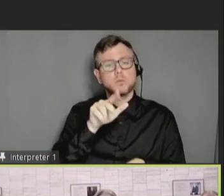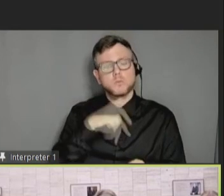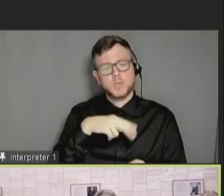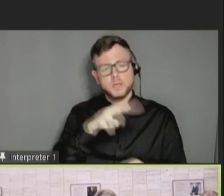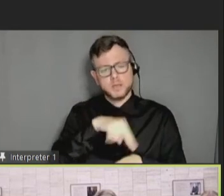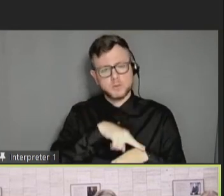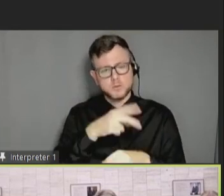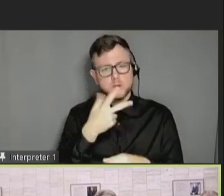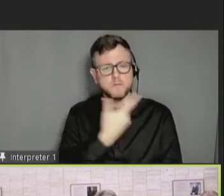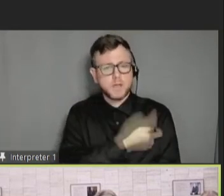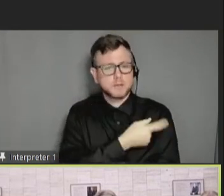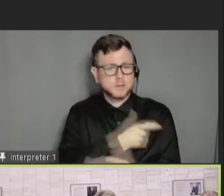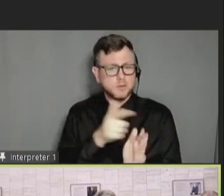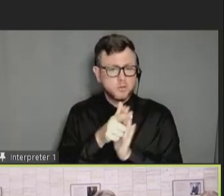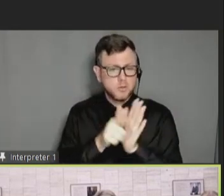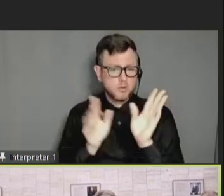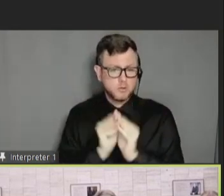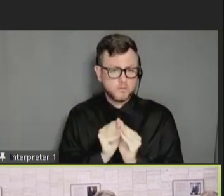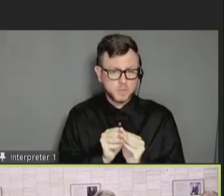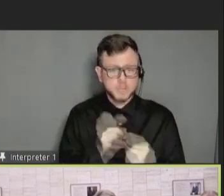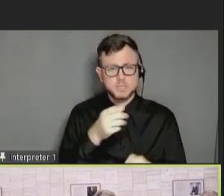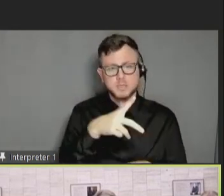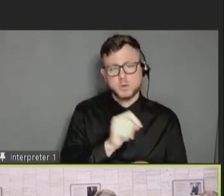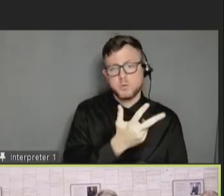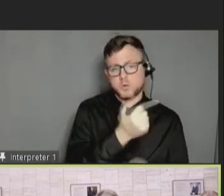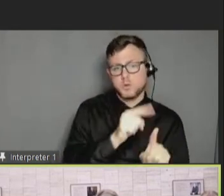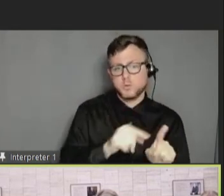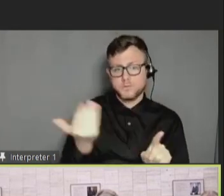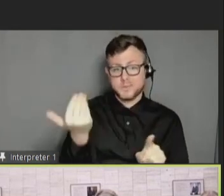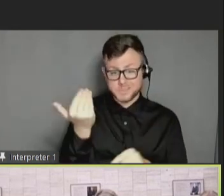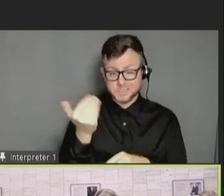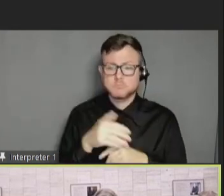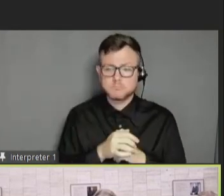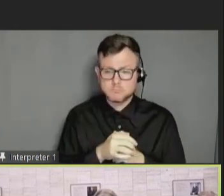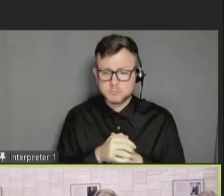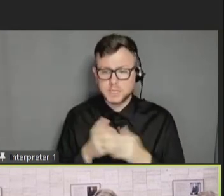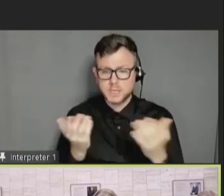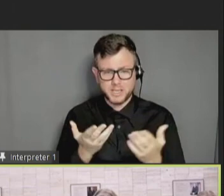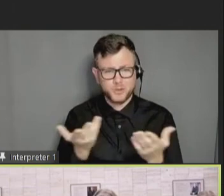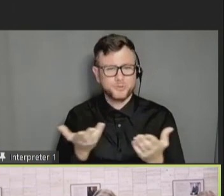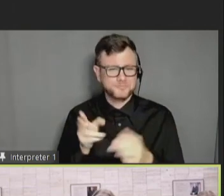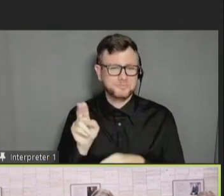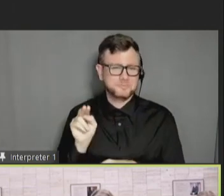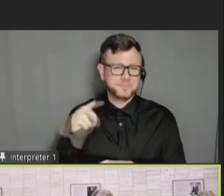which was held September 13th to 15th, and -- here in D.C. The conference